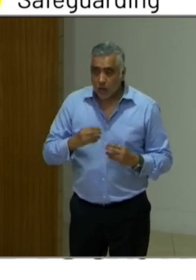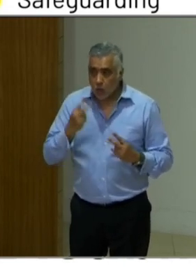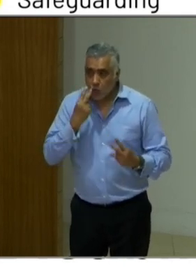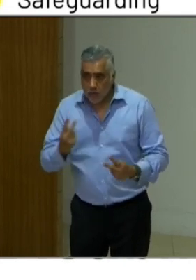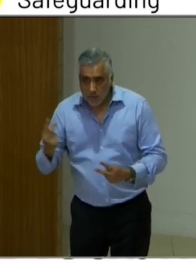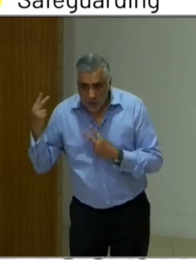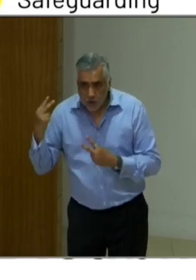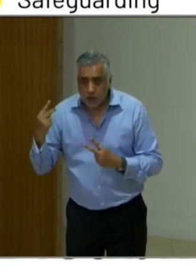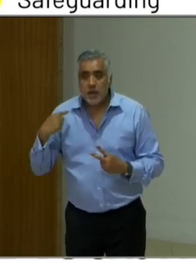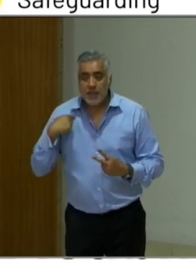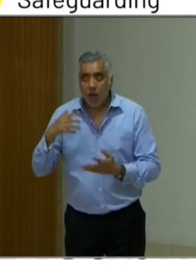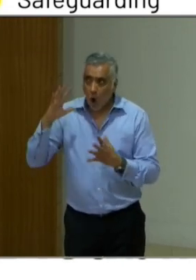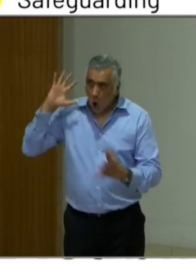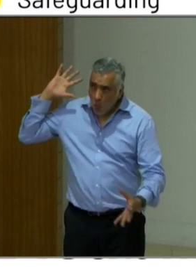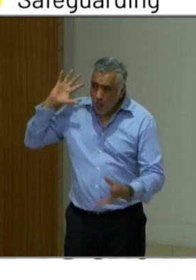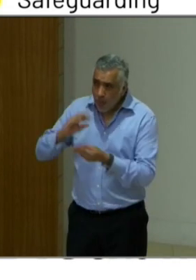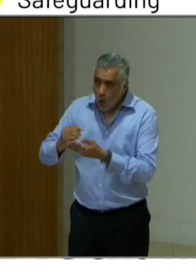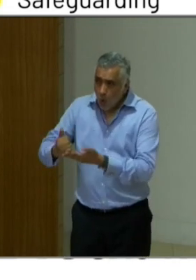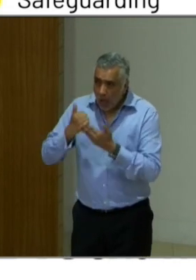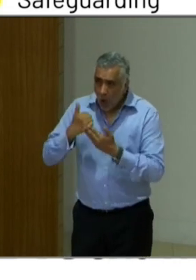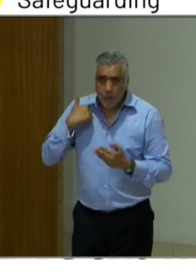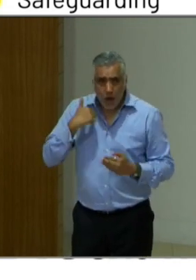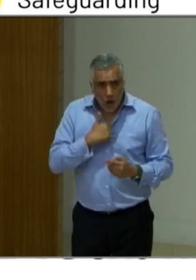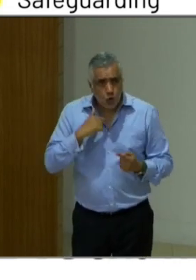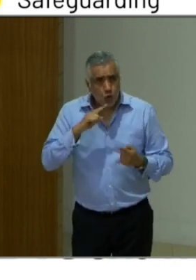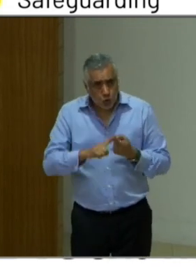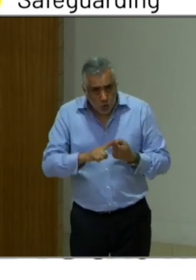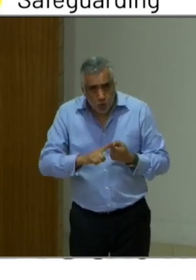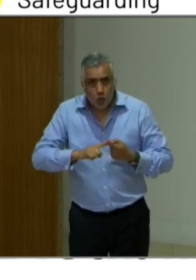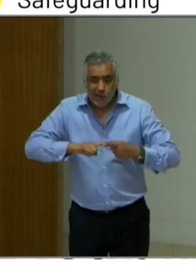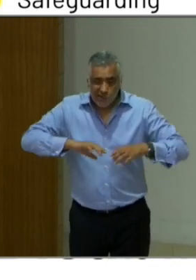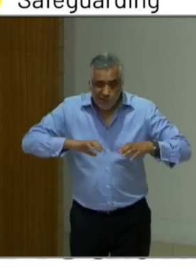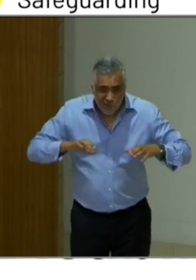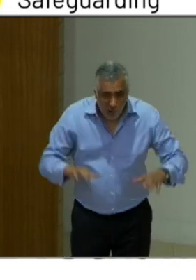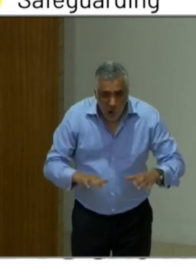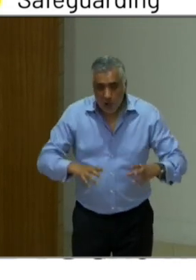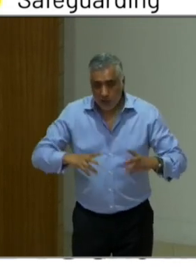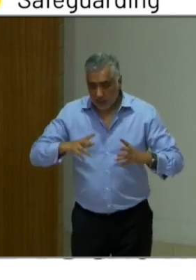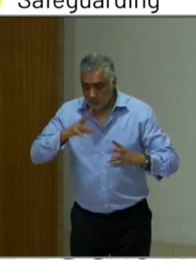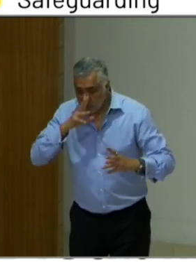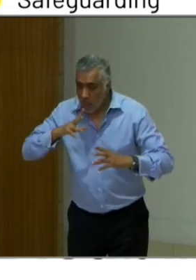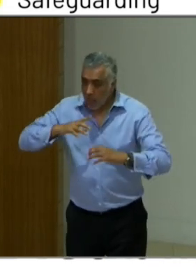Which will help us not only to talk, but to act effectively to prevent abuse